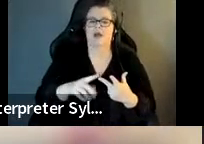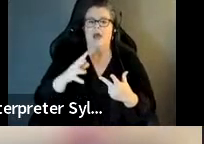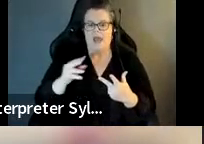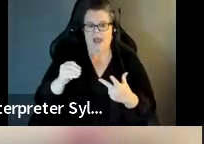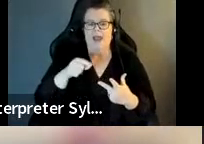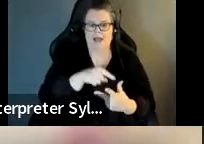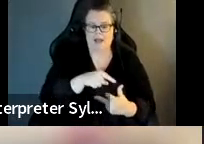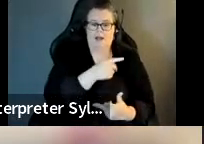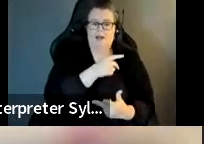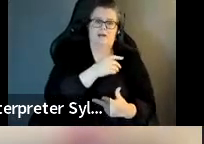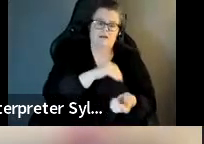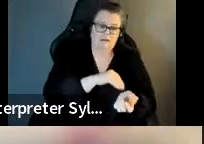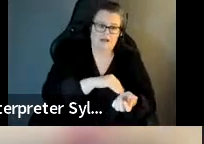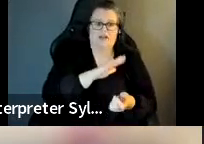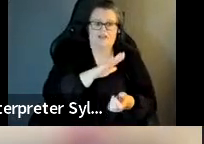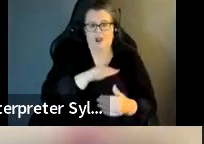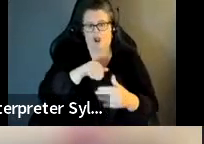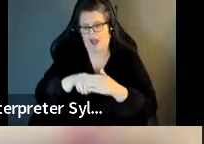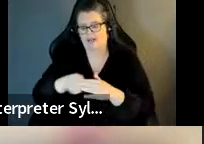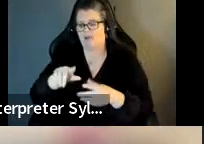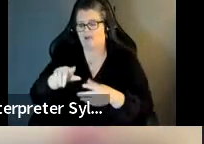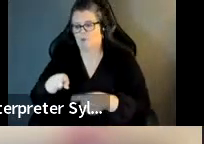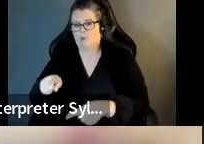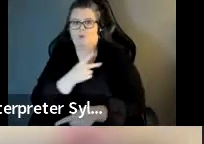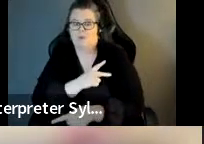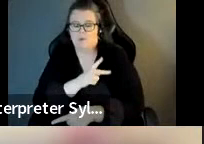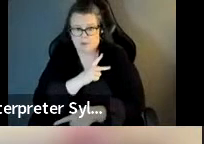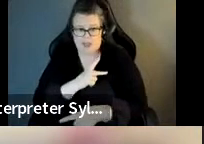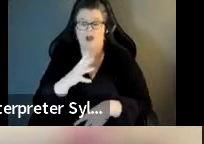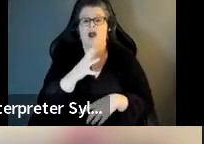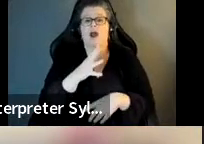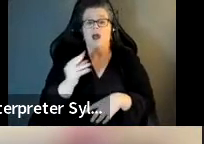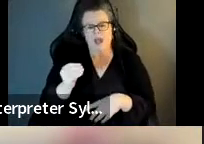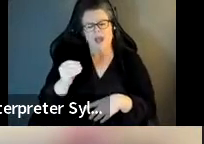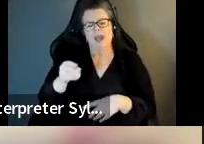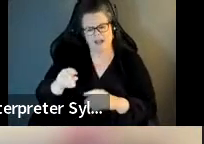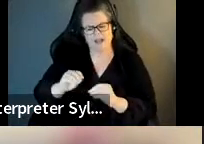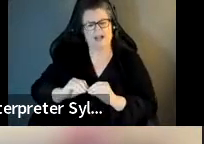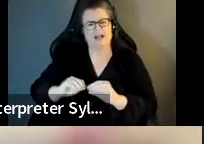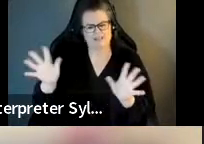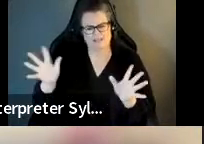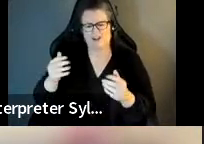In so doing it became clear that there exists immutable physical trade-offs when reducing